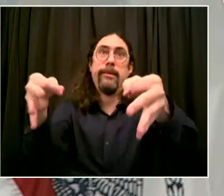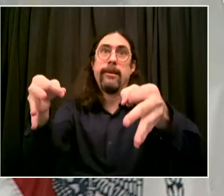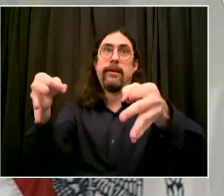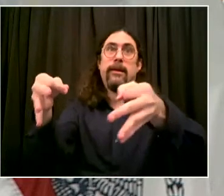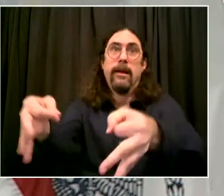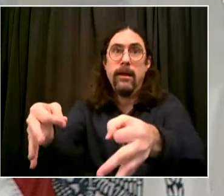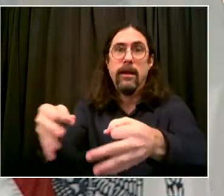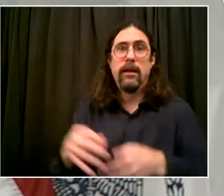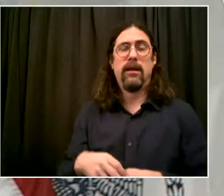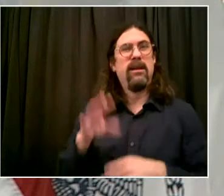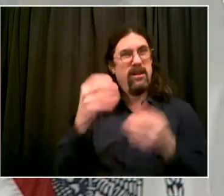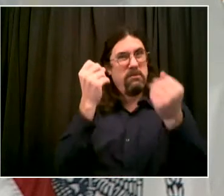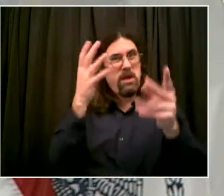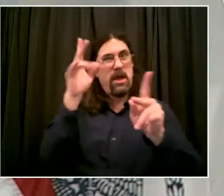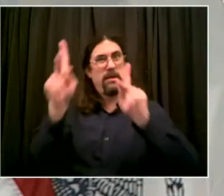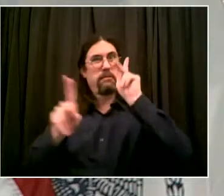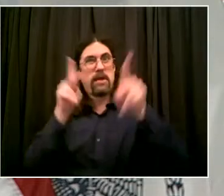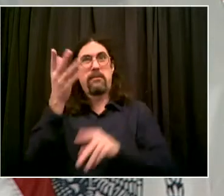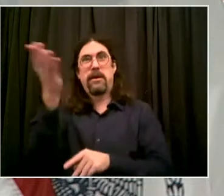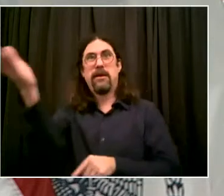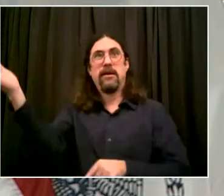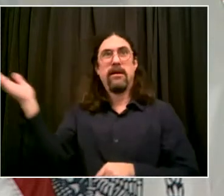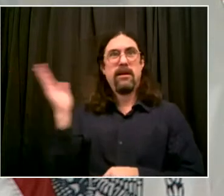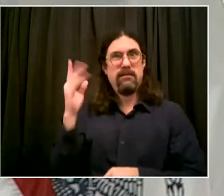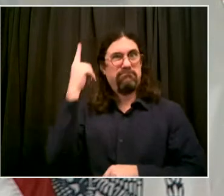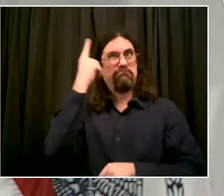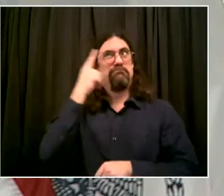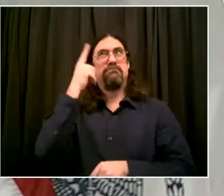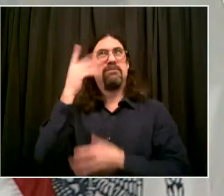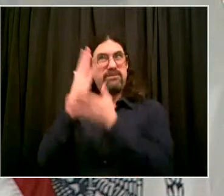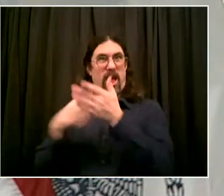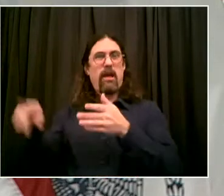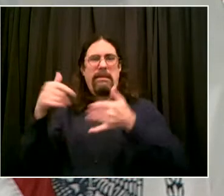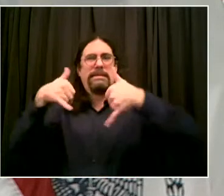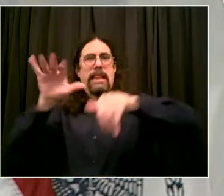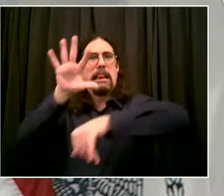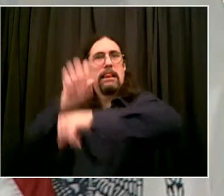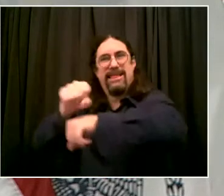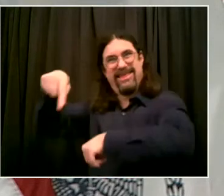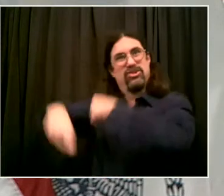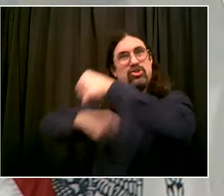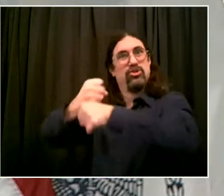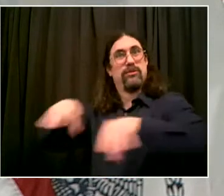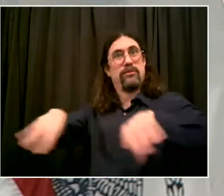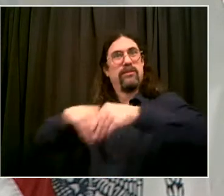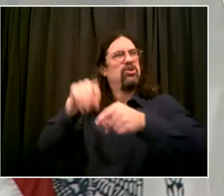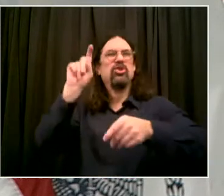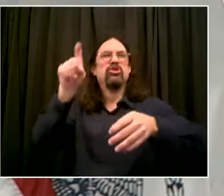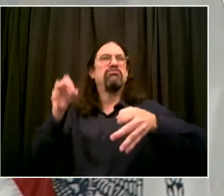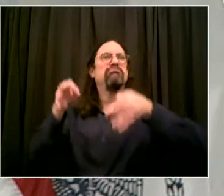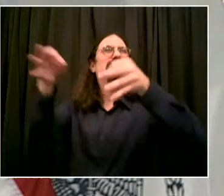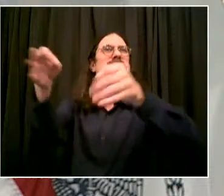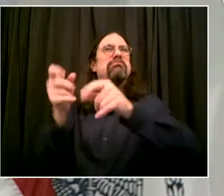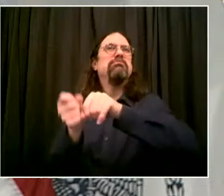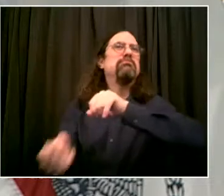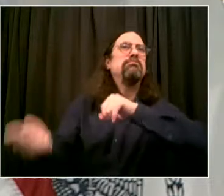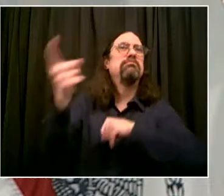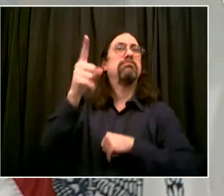CSEONONORD THIRD TIME GIVEN THE VACCINE ROLLOUT HAS BEEN SOMEWHAT MESSY I